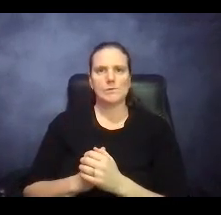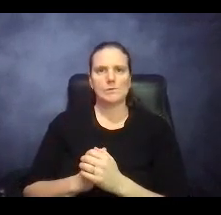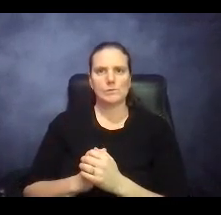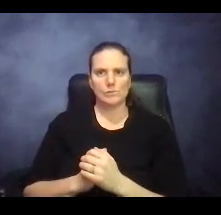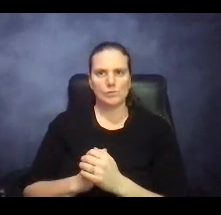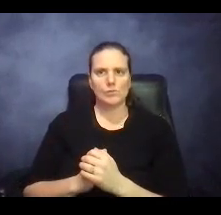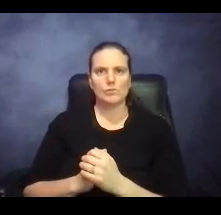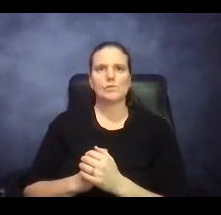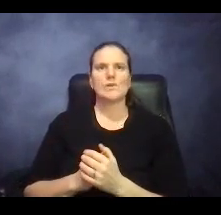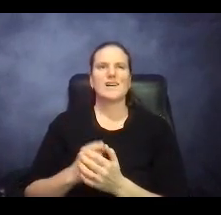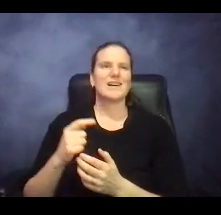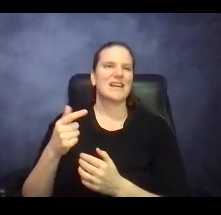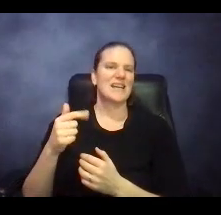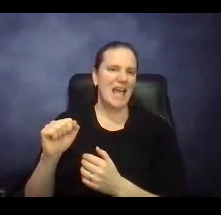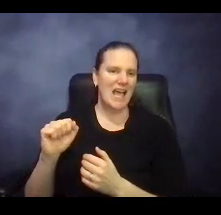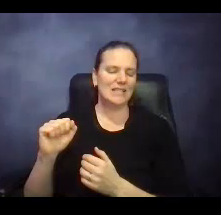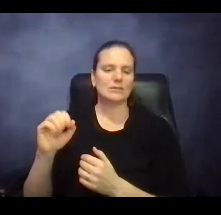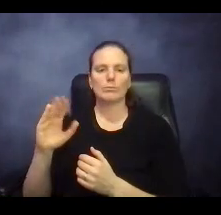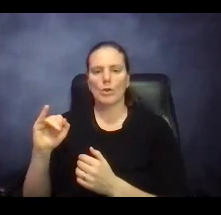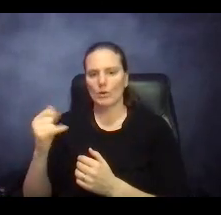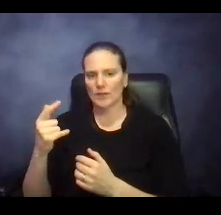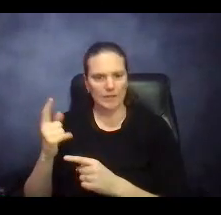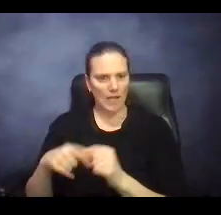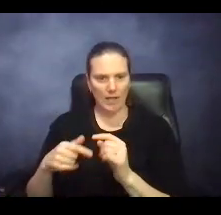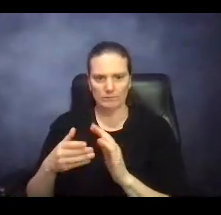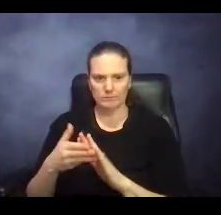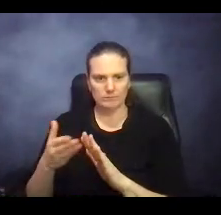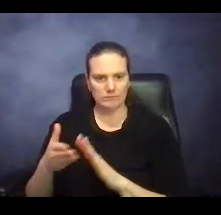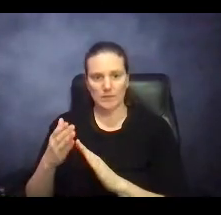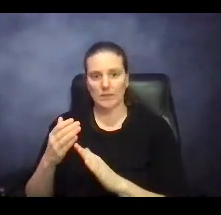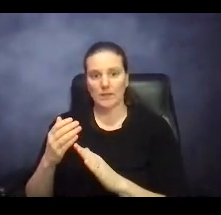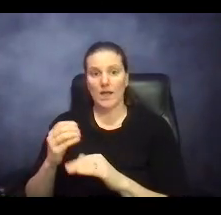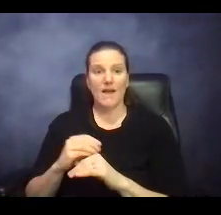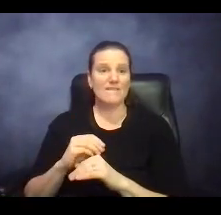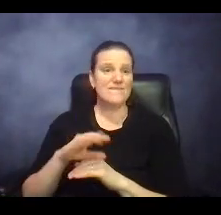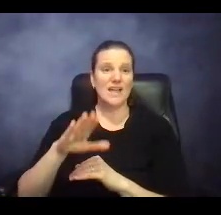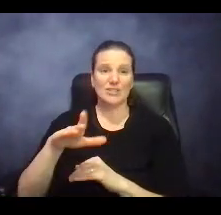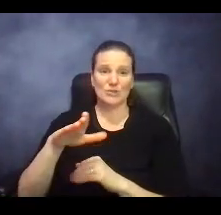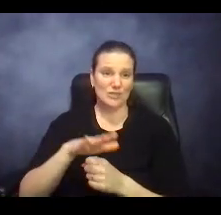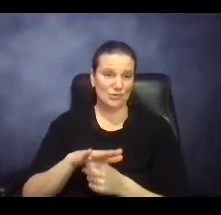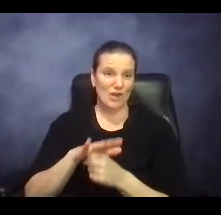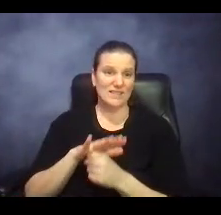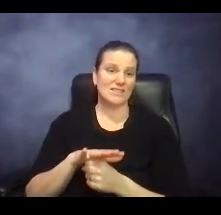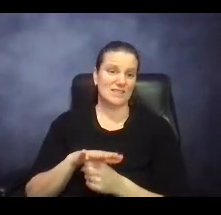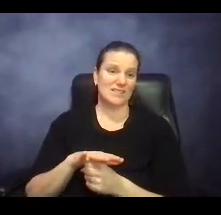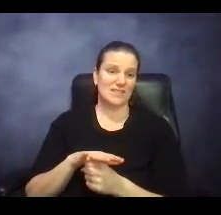You're not able to metabolize your hormones efficiently, then that's actually gonna affect your stress pathway and your sense of joy.